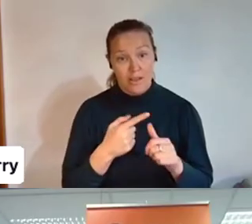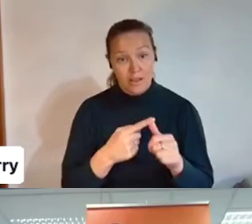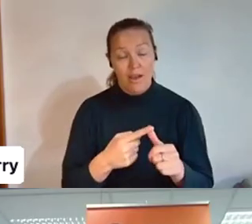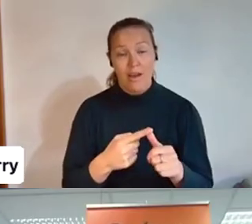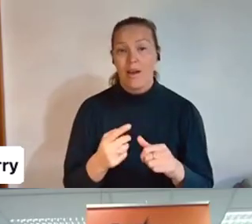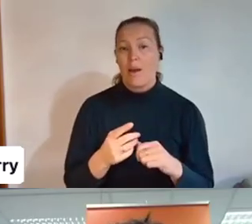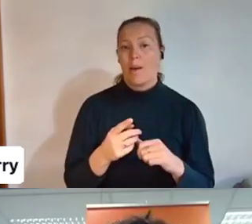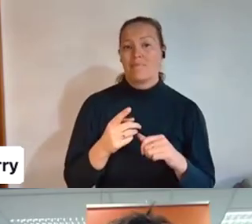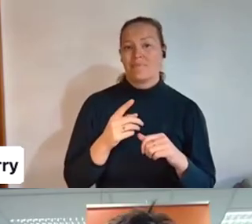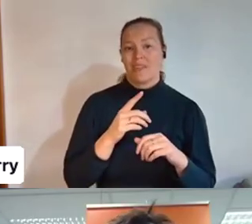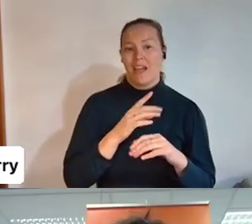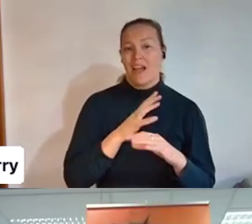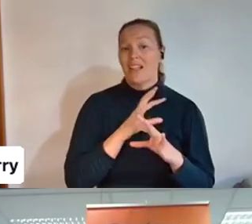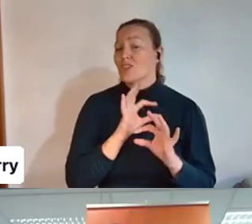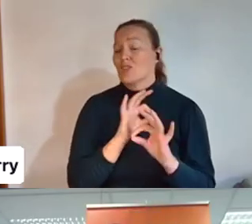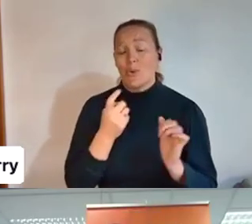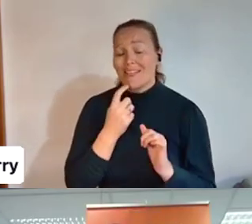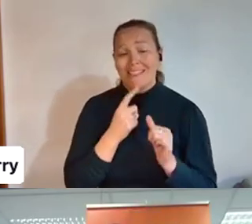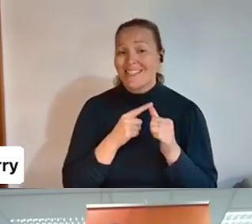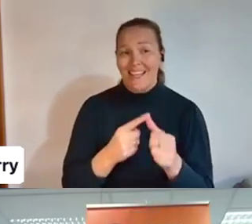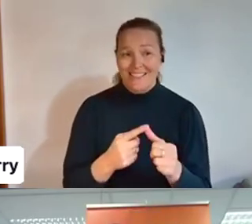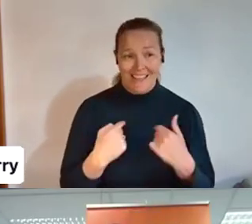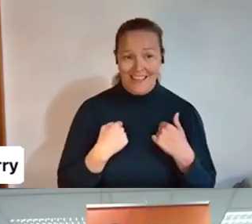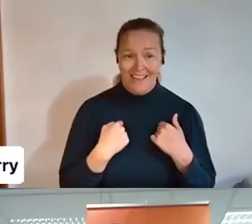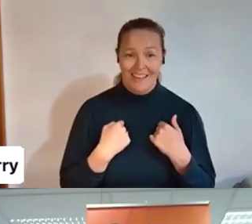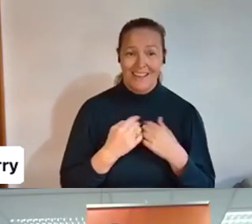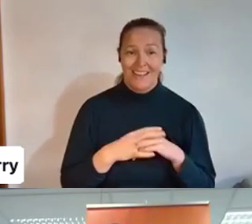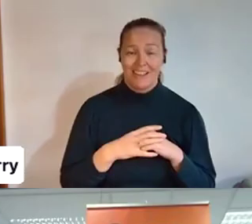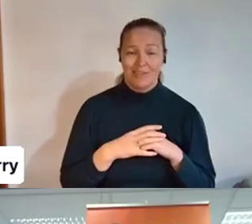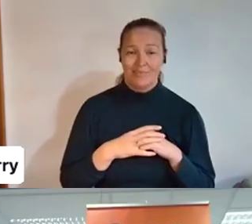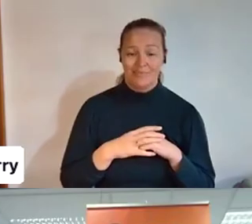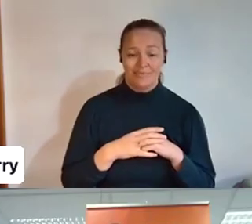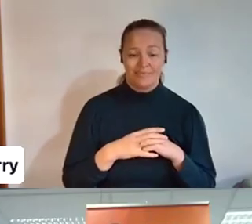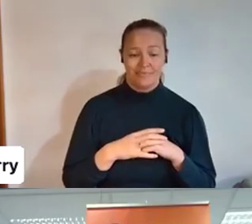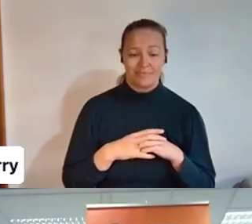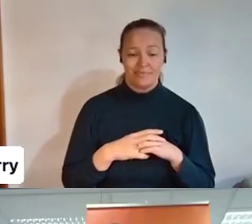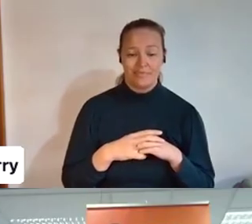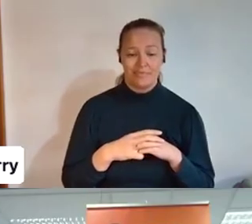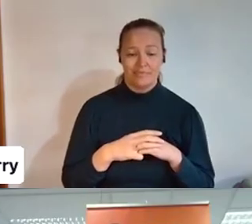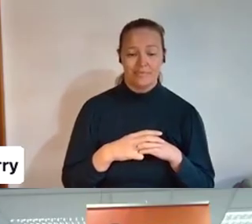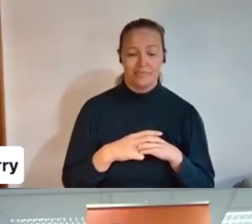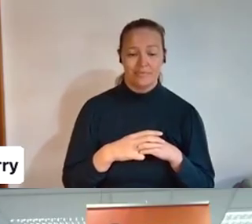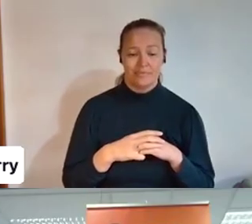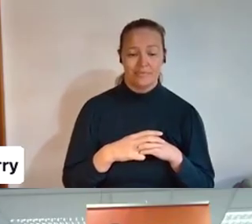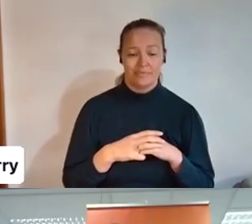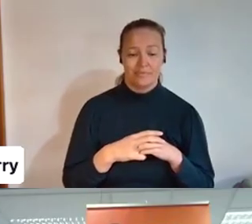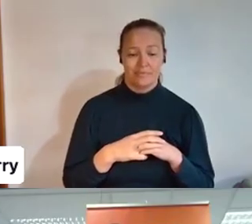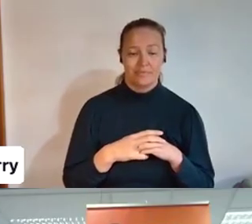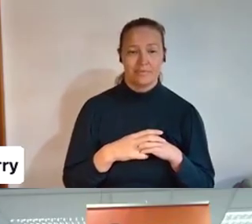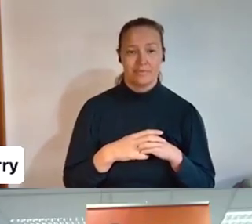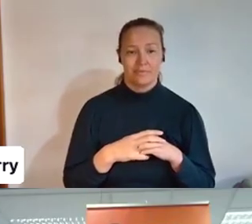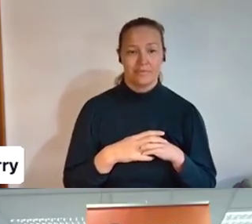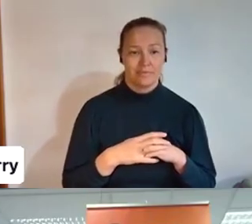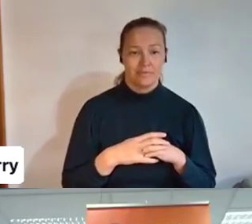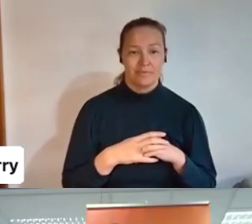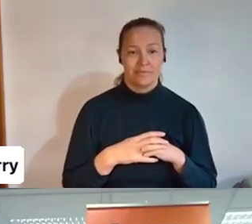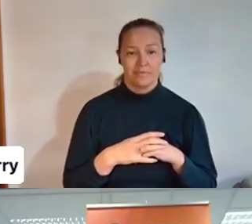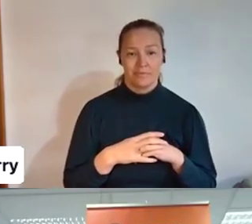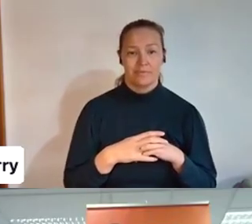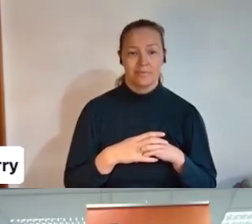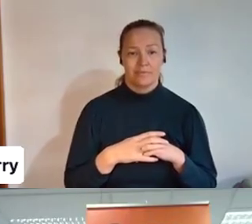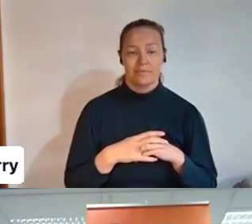have any easy answers, and I think what I would observe is that it is also true that the number